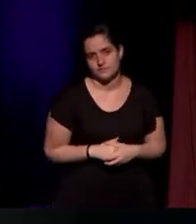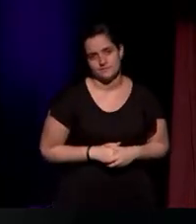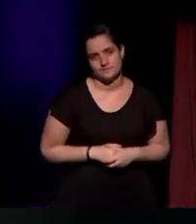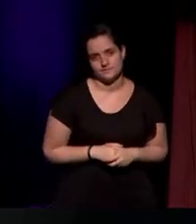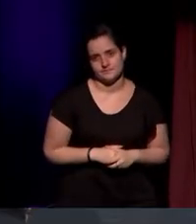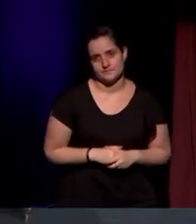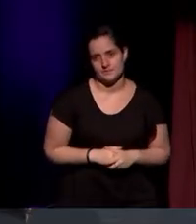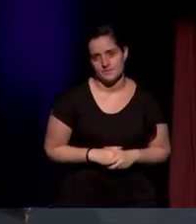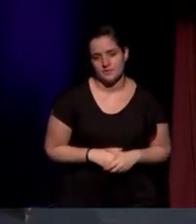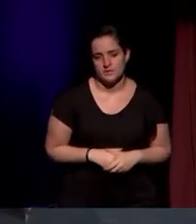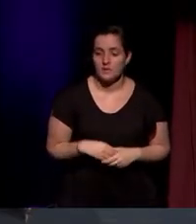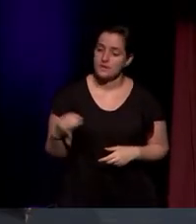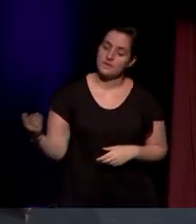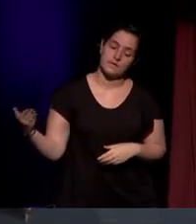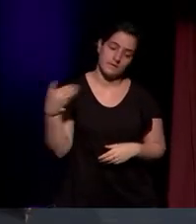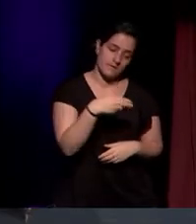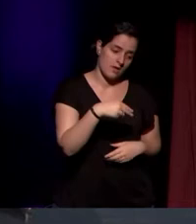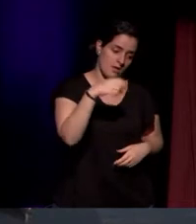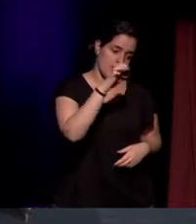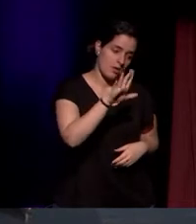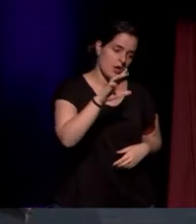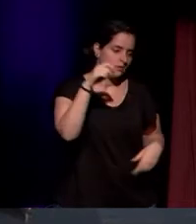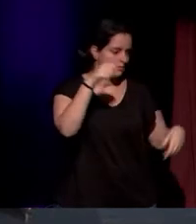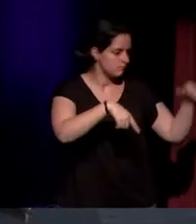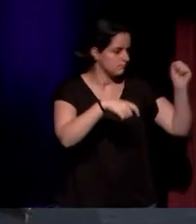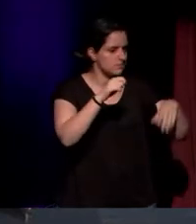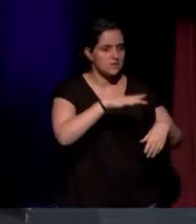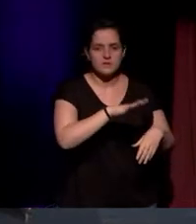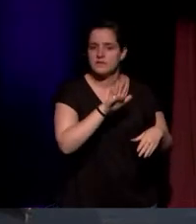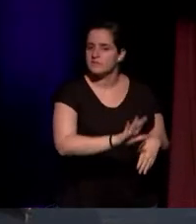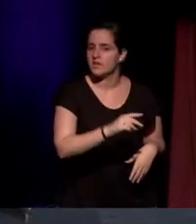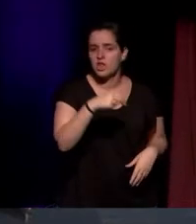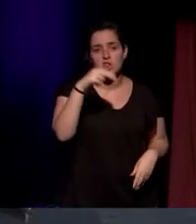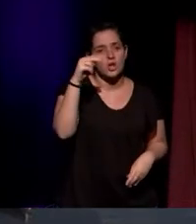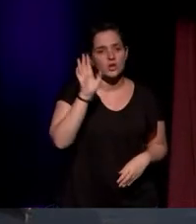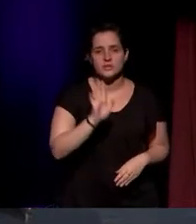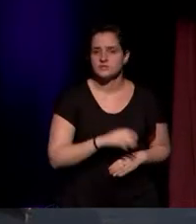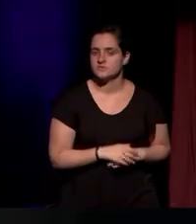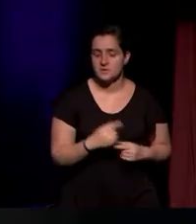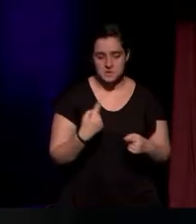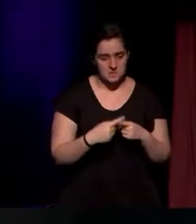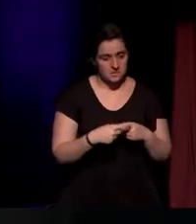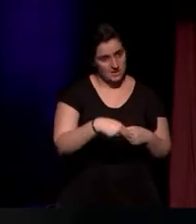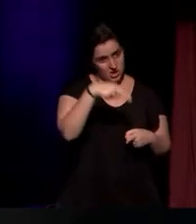They go there and bombard the North, and it gets bombed. because it is already another group that dominates there,